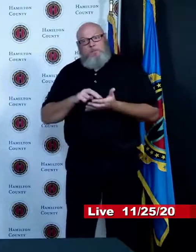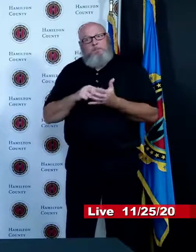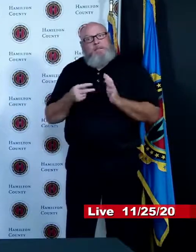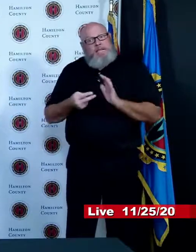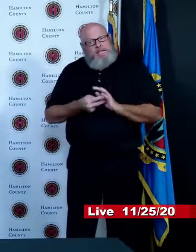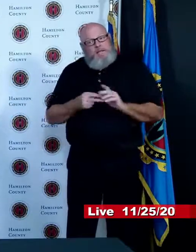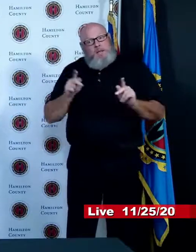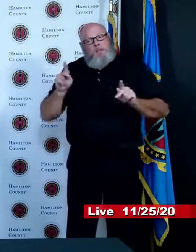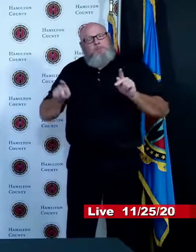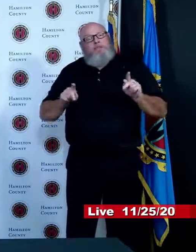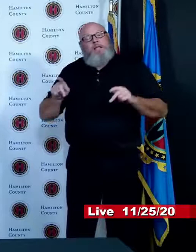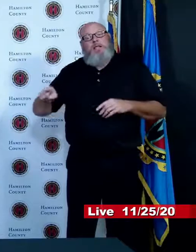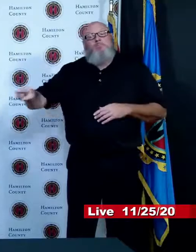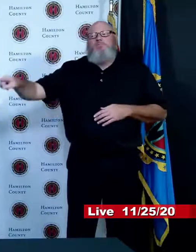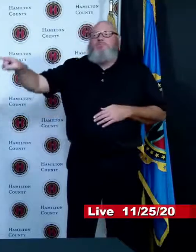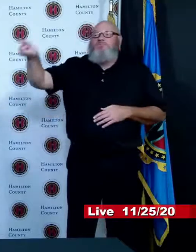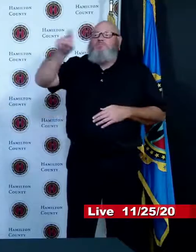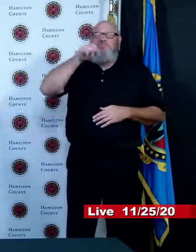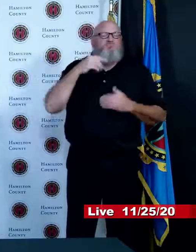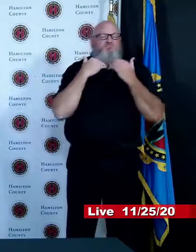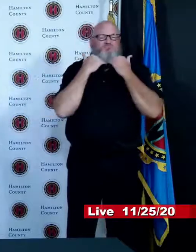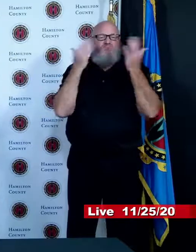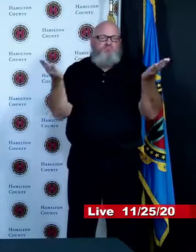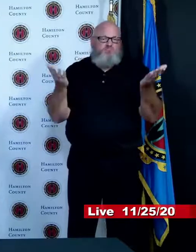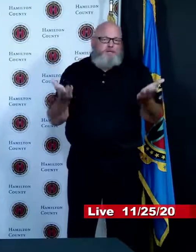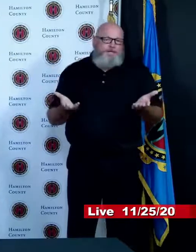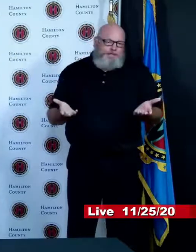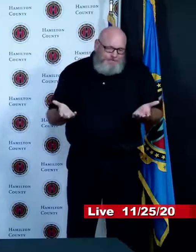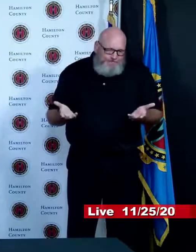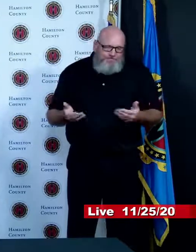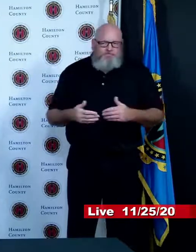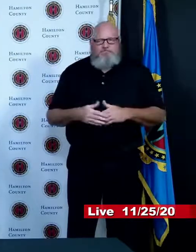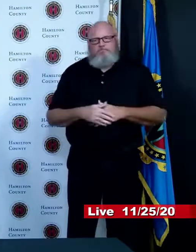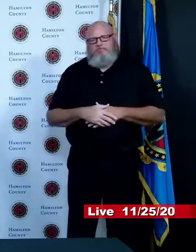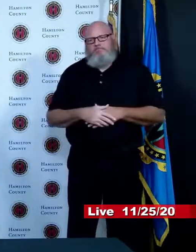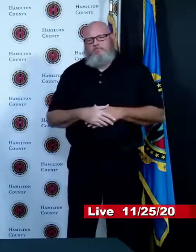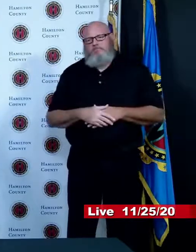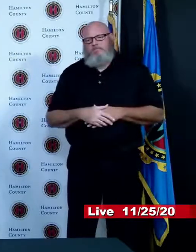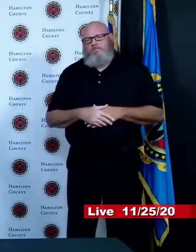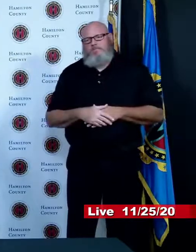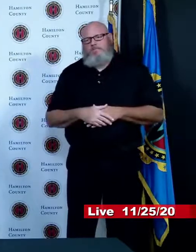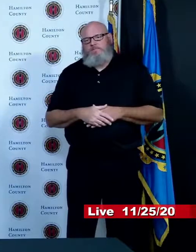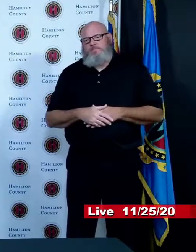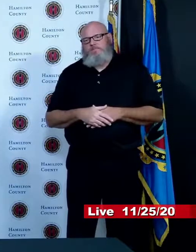out and about with my children at the behavior of our community and I worried that we would see